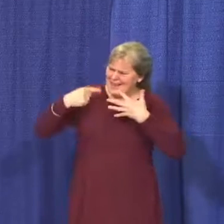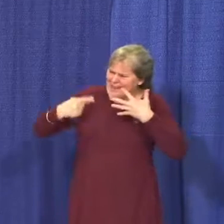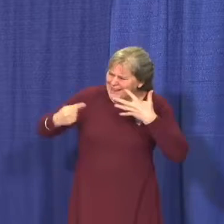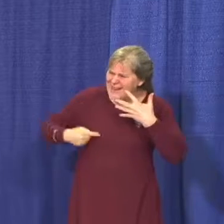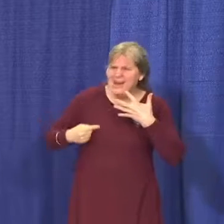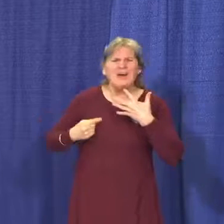face.